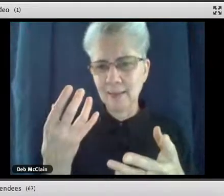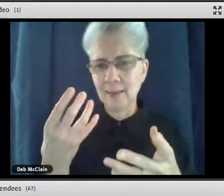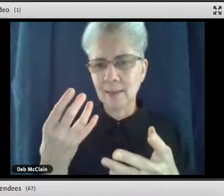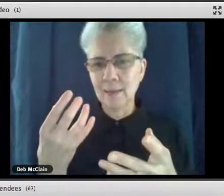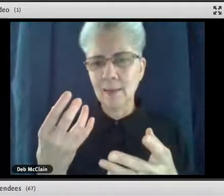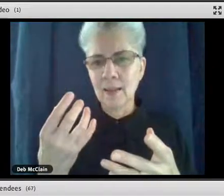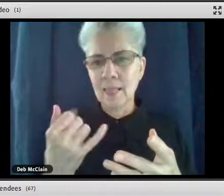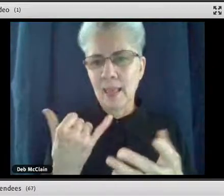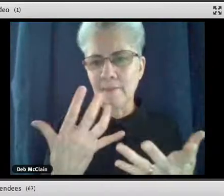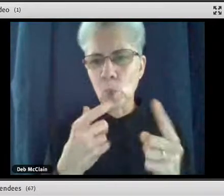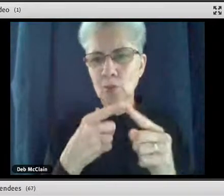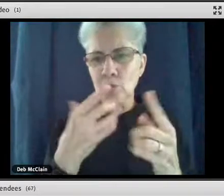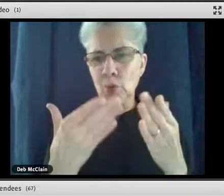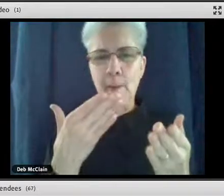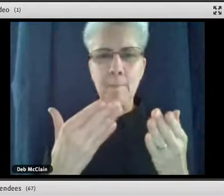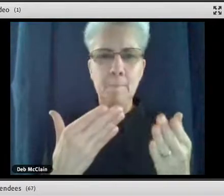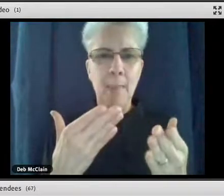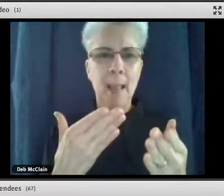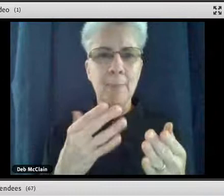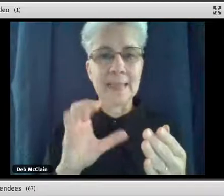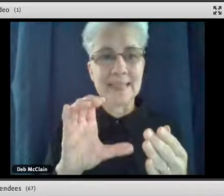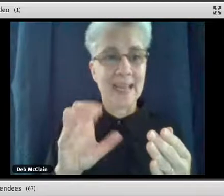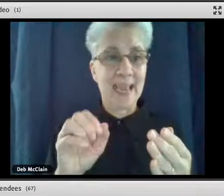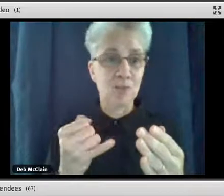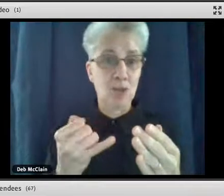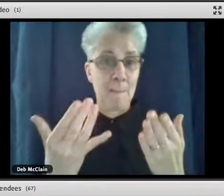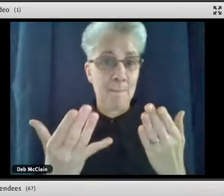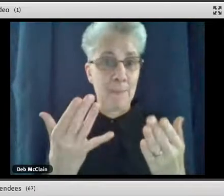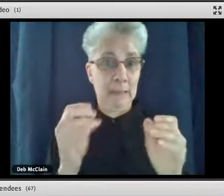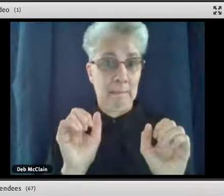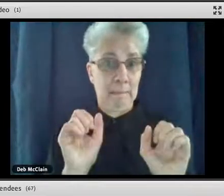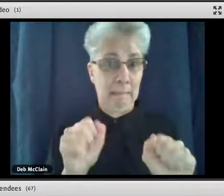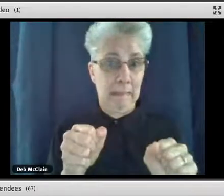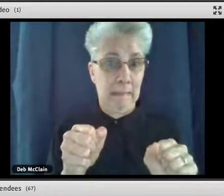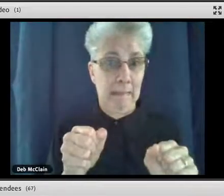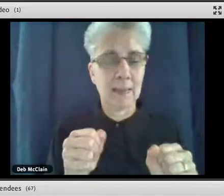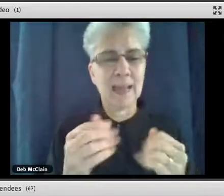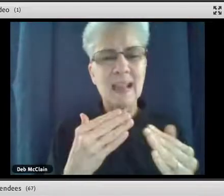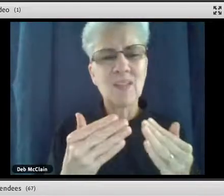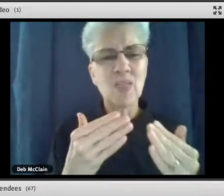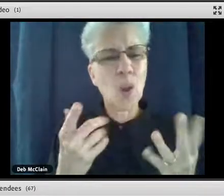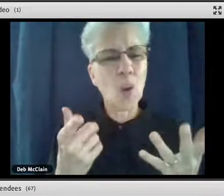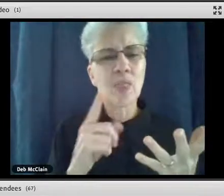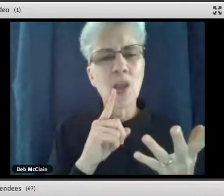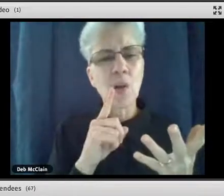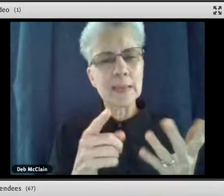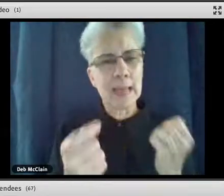if this is what you're -- you're -- you're trying -- like if you want to maybe include both "c" and "j,"